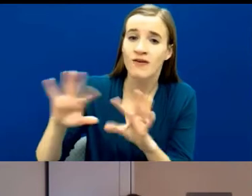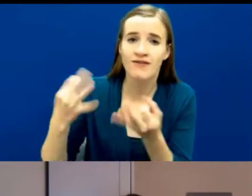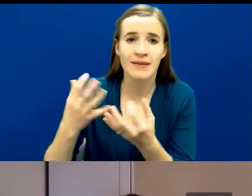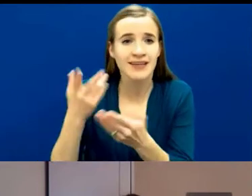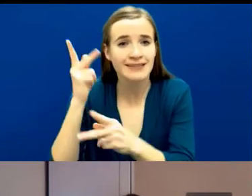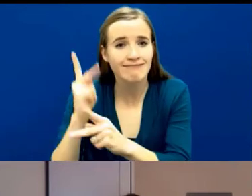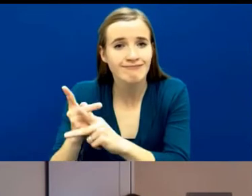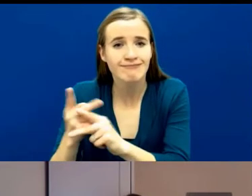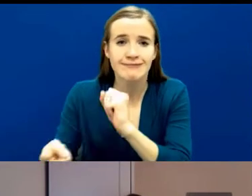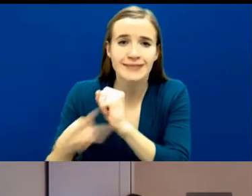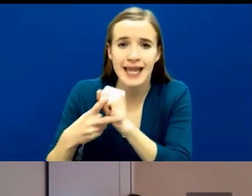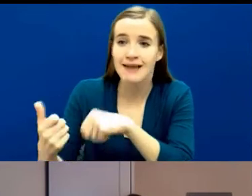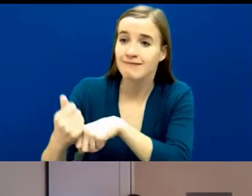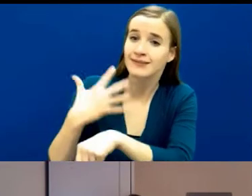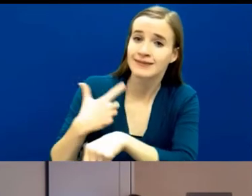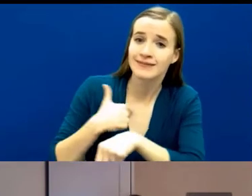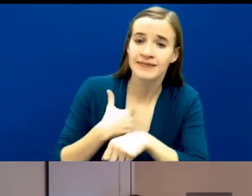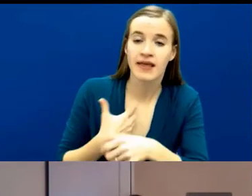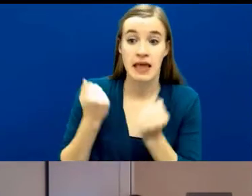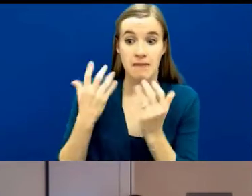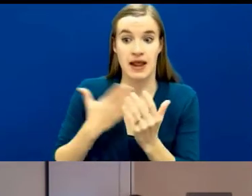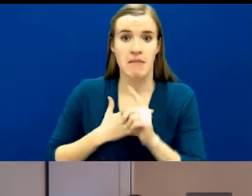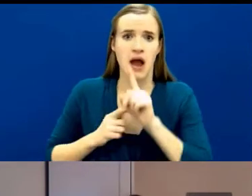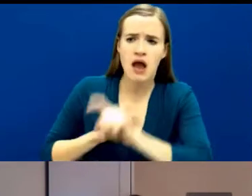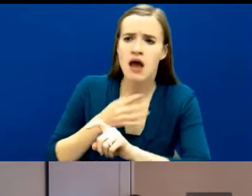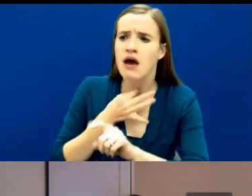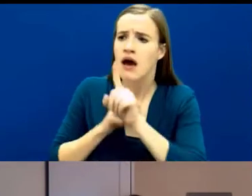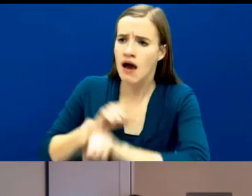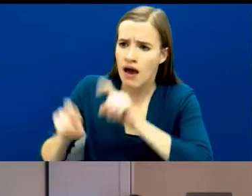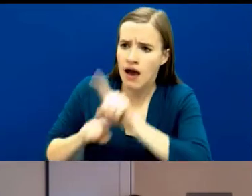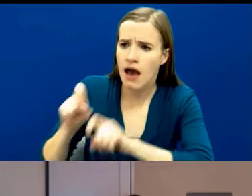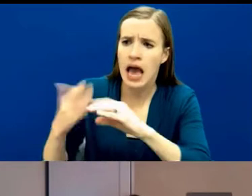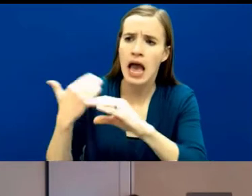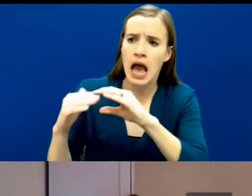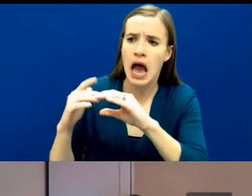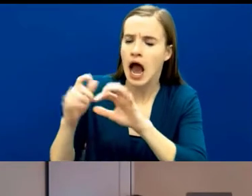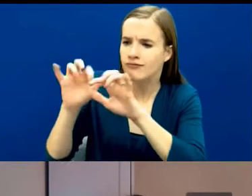also answered many, many questions via email. I don't even know how long our